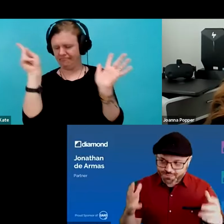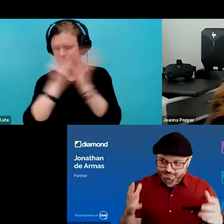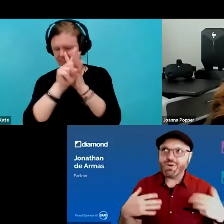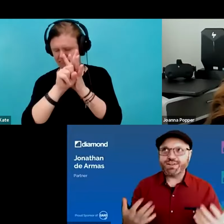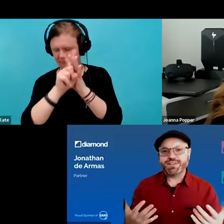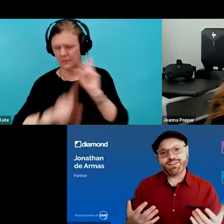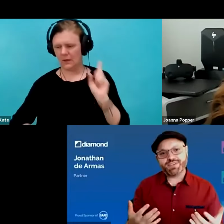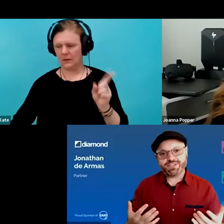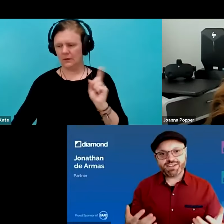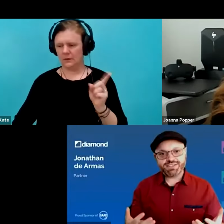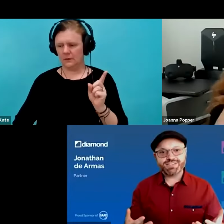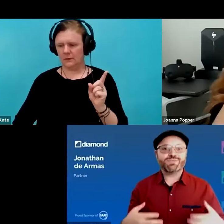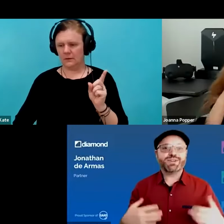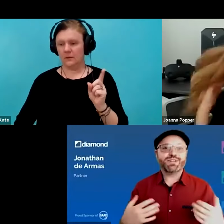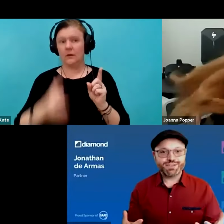Jonathan de Armas: When I think of education. And when I think of